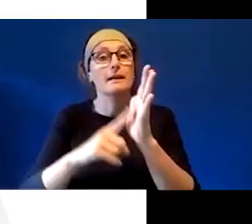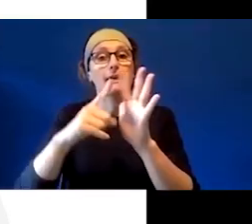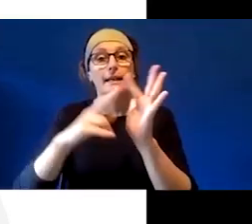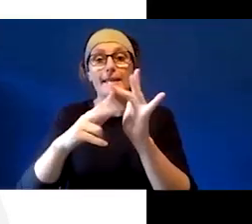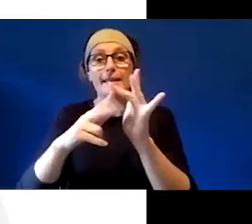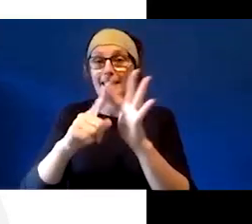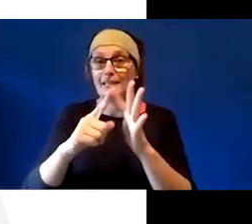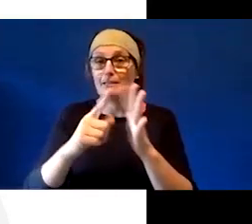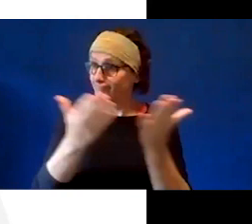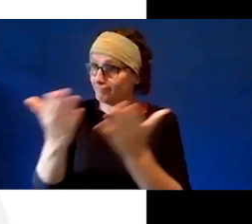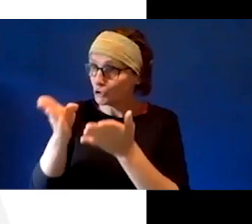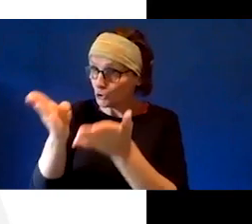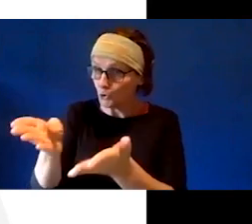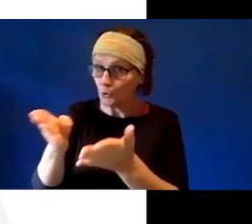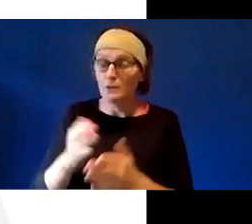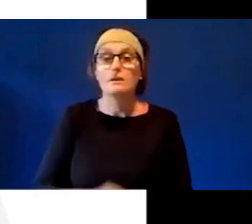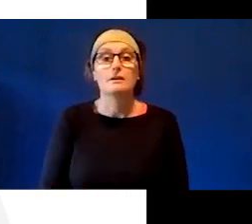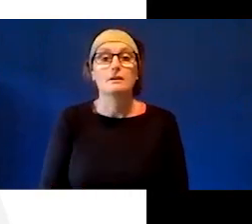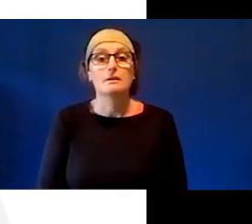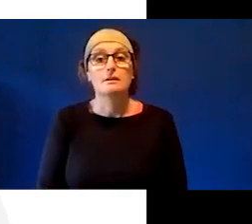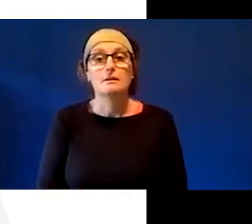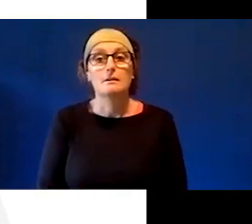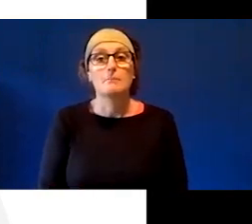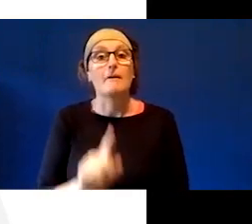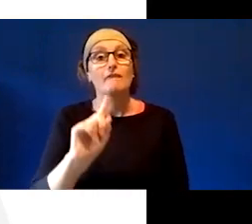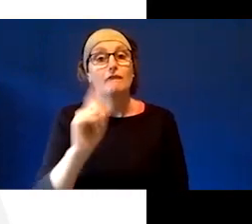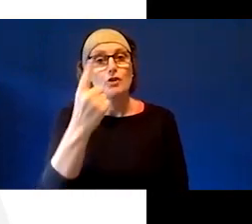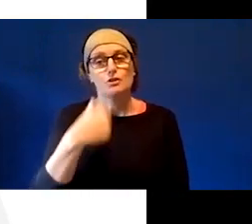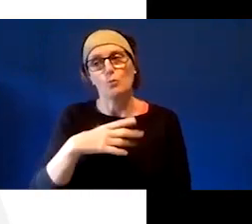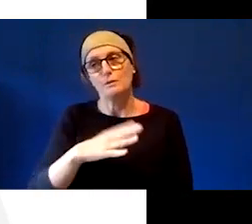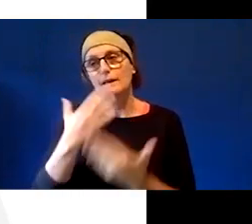you, but before I do, just a massive thank you for sharing your thoughts